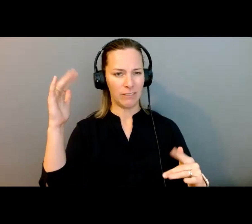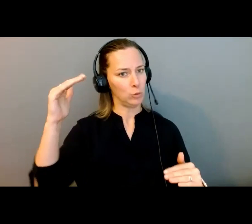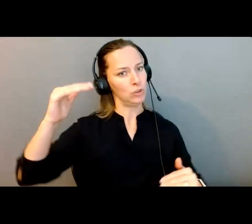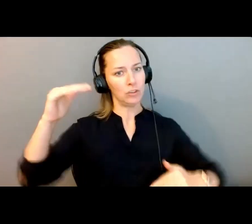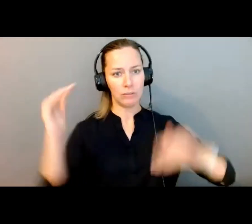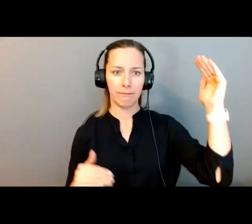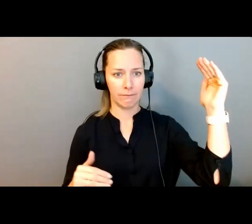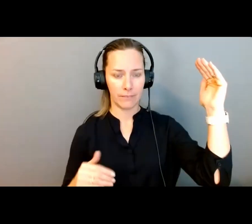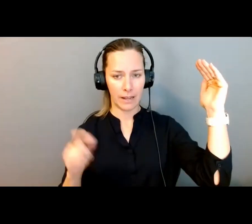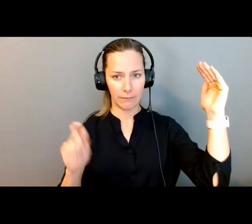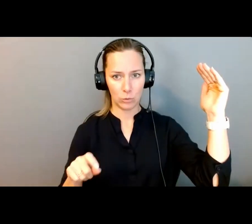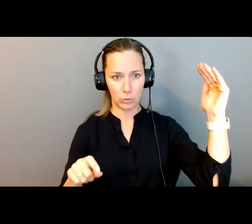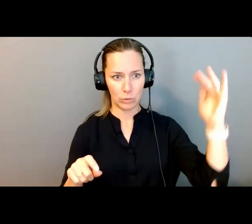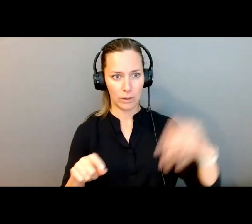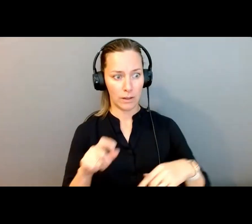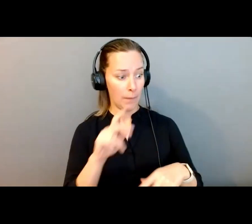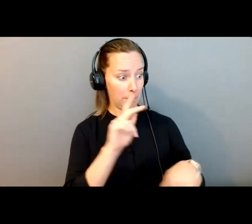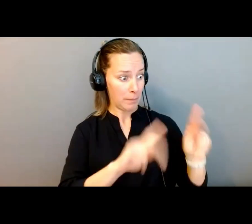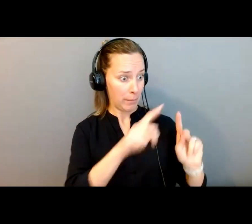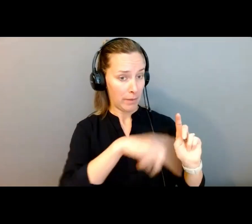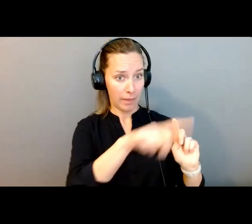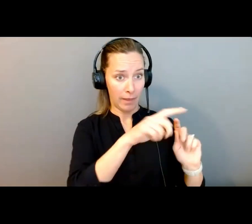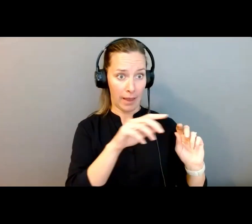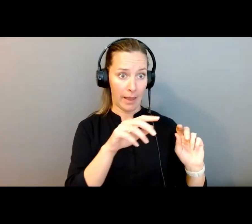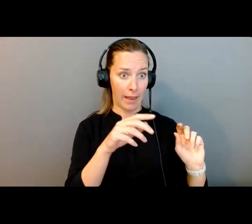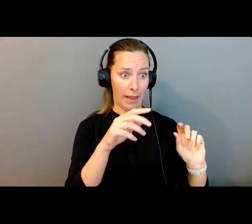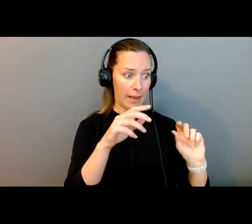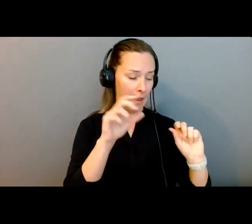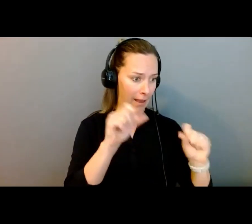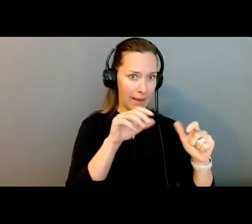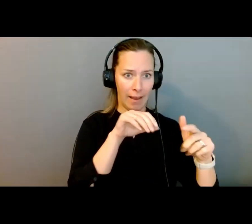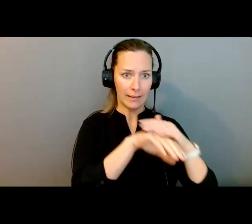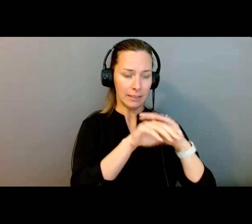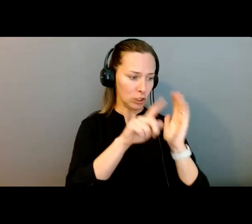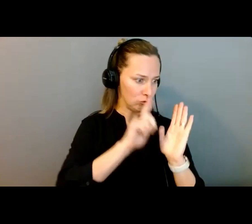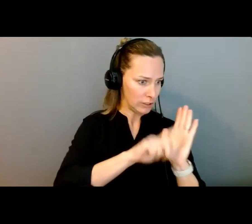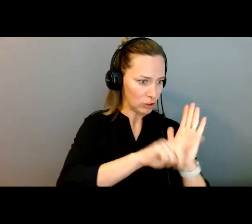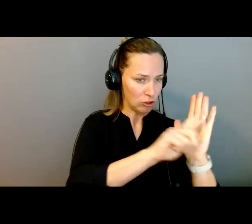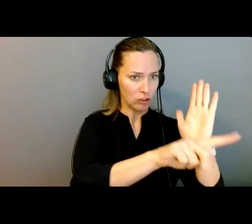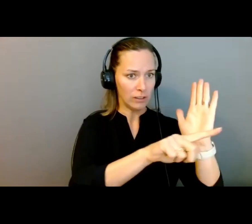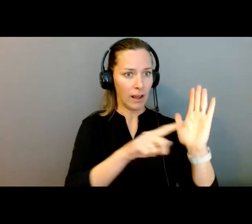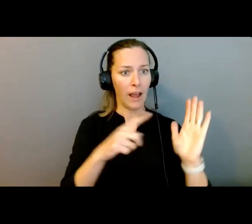between persons that have access to research and those of us who are often the subjects.